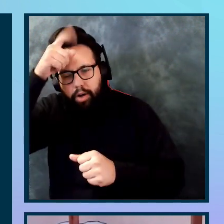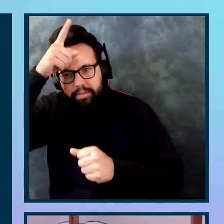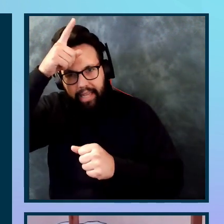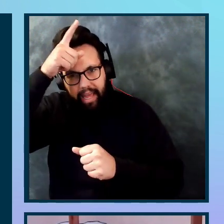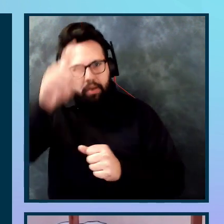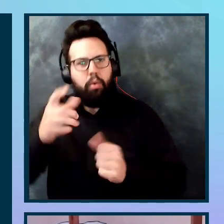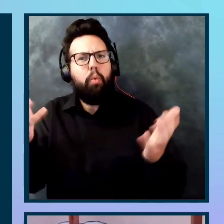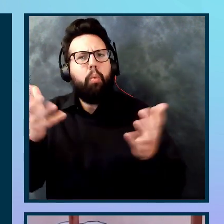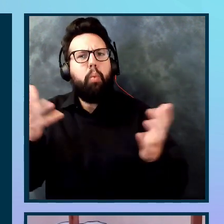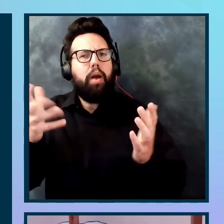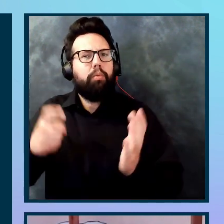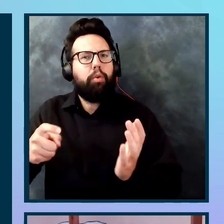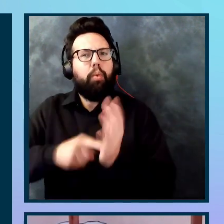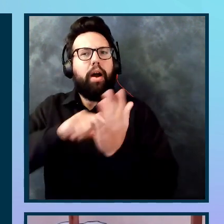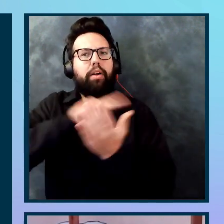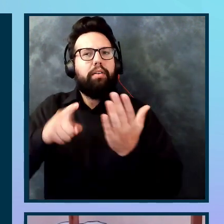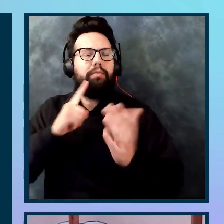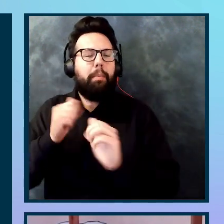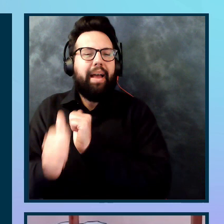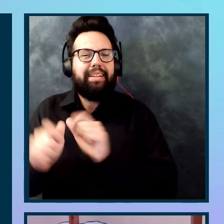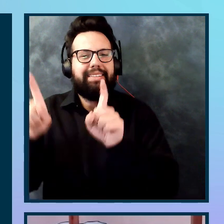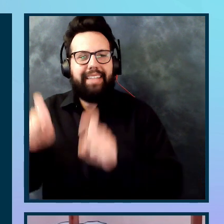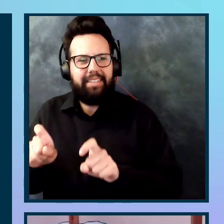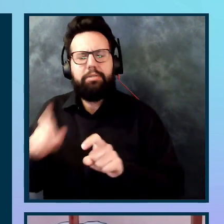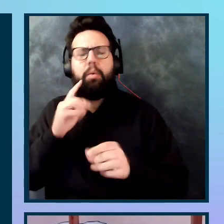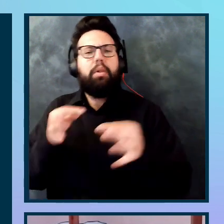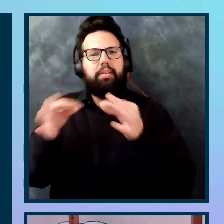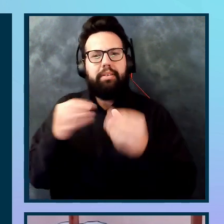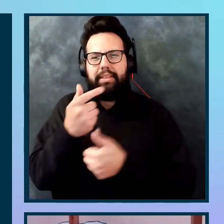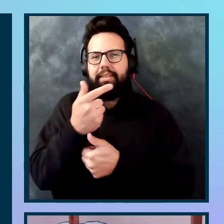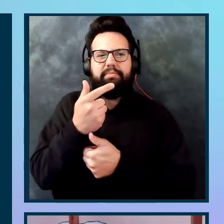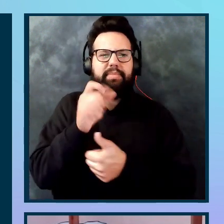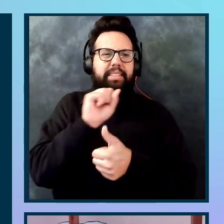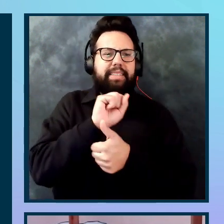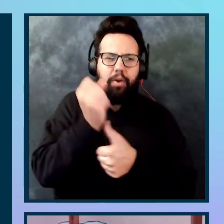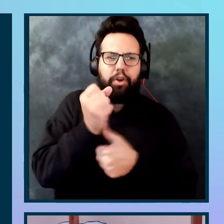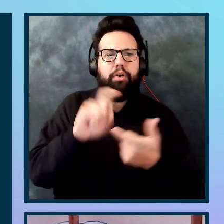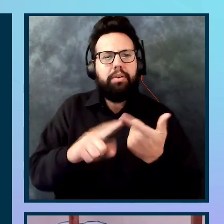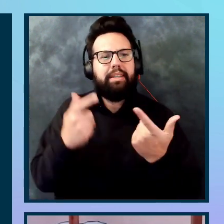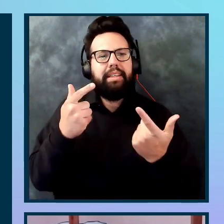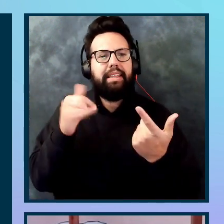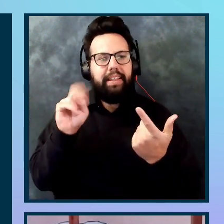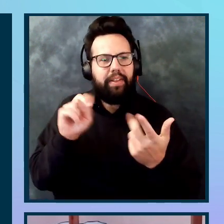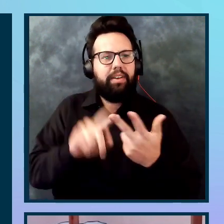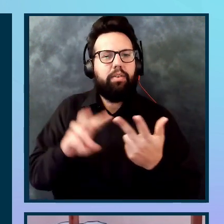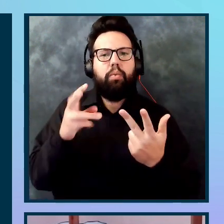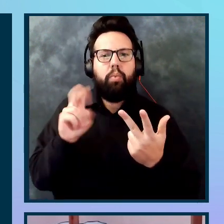but here's a breakdown of what those keywords mean, so scenario, this is kind of the concrete example